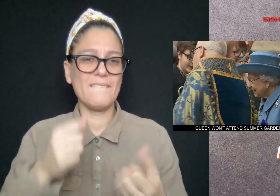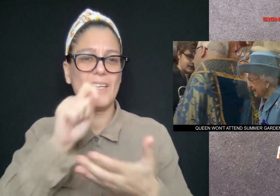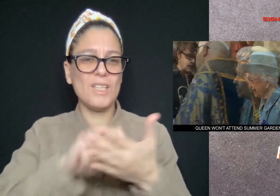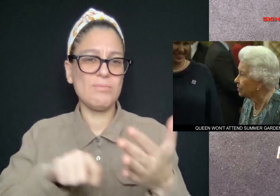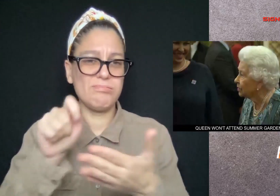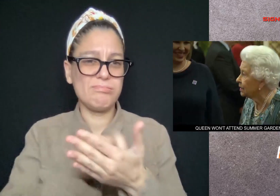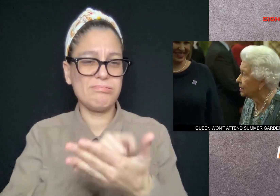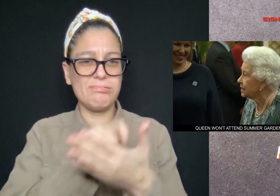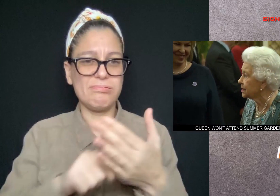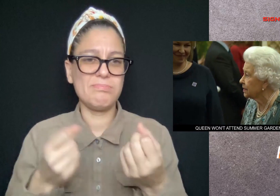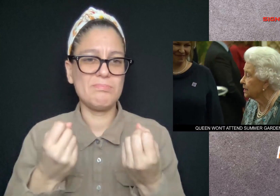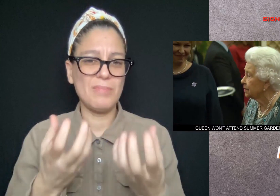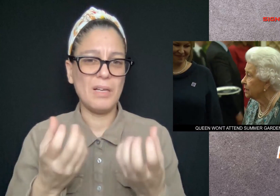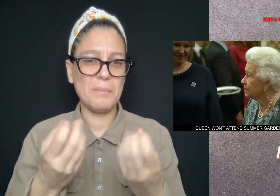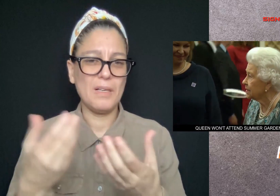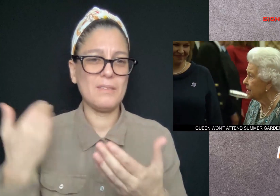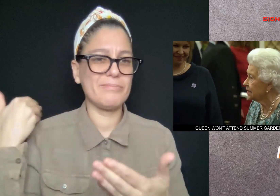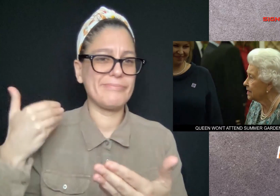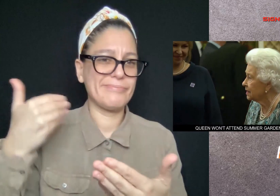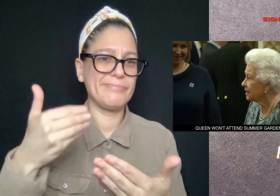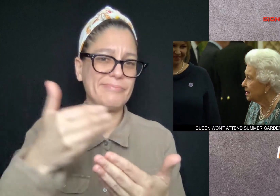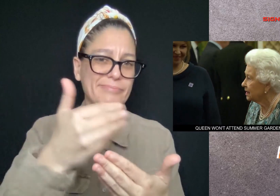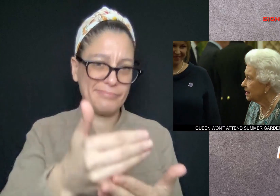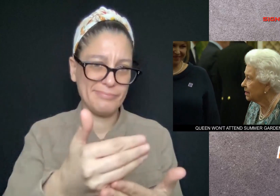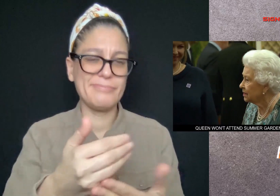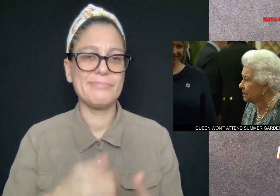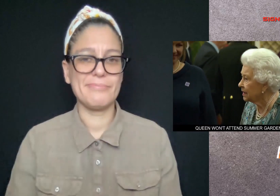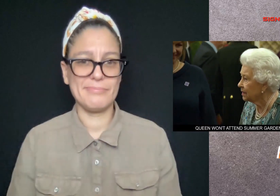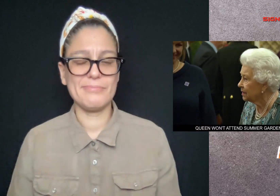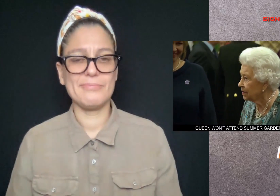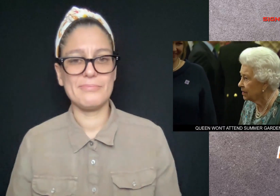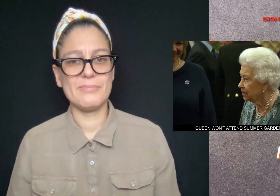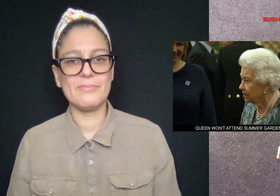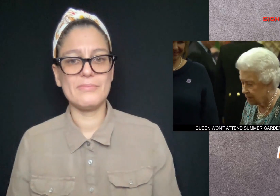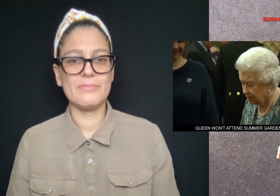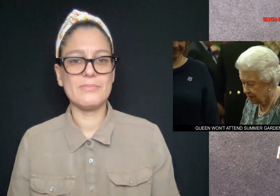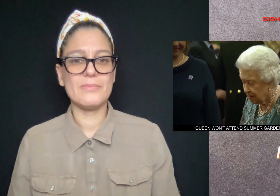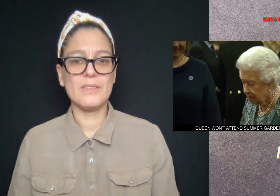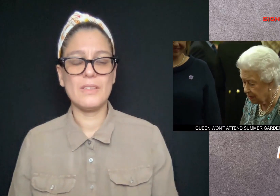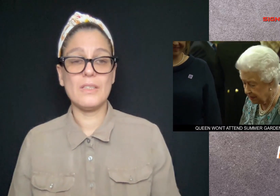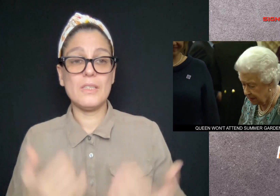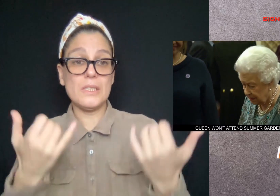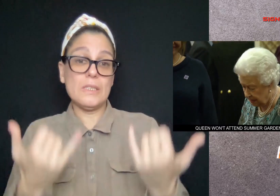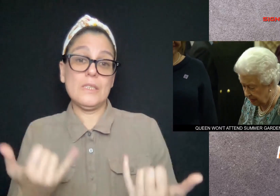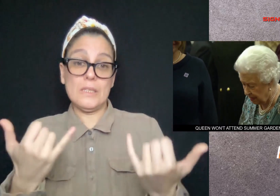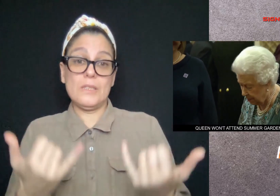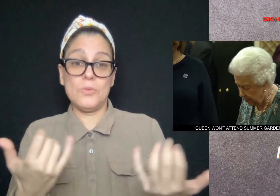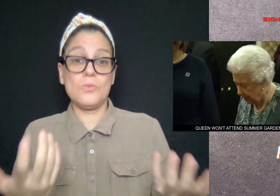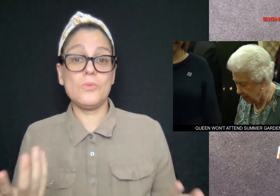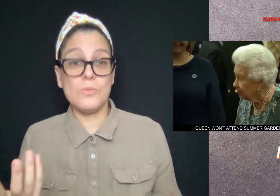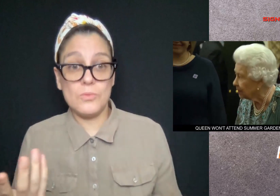and missed several public appearances